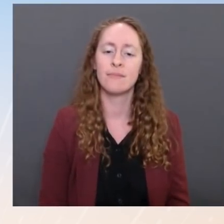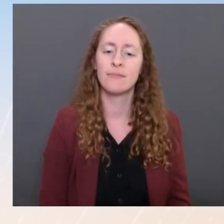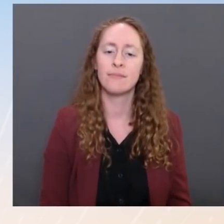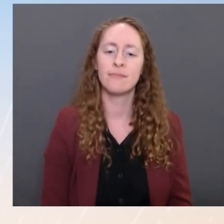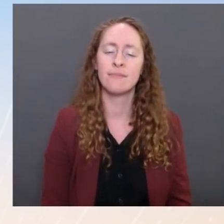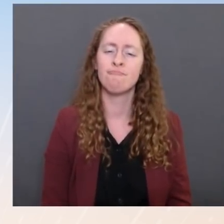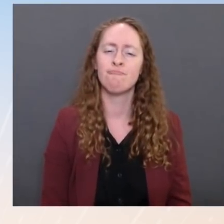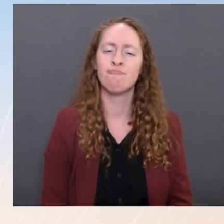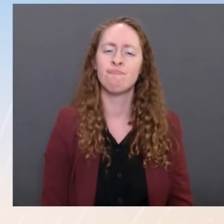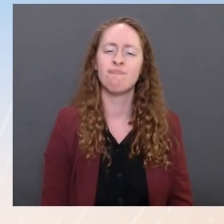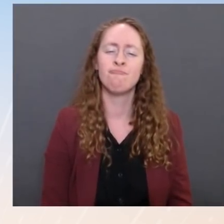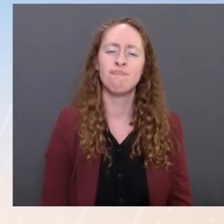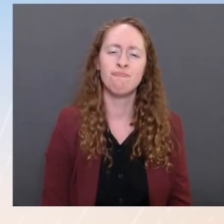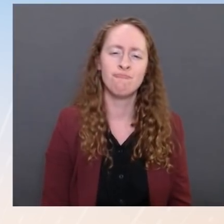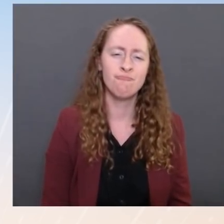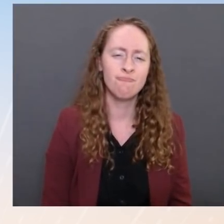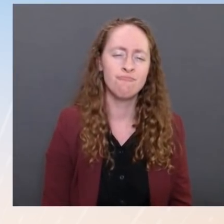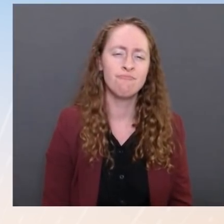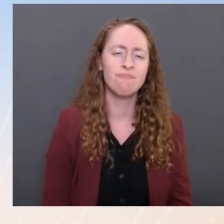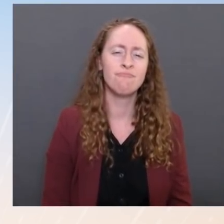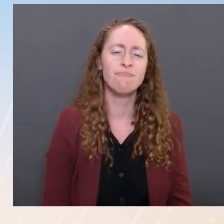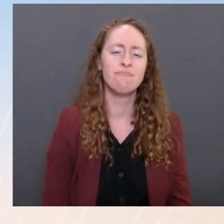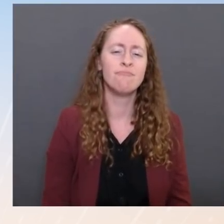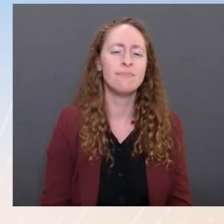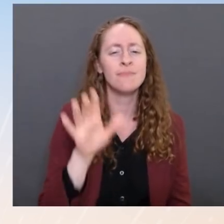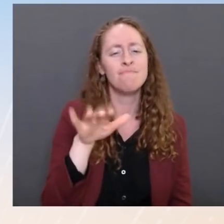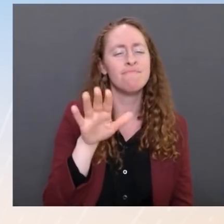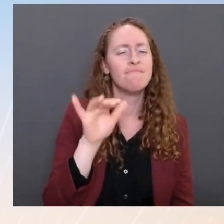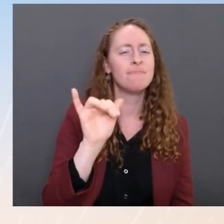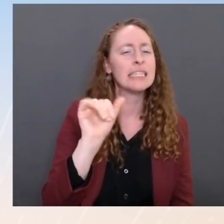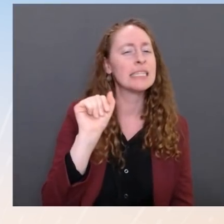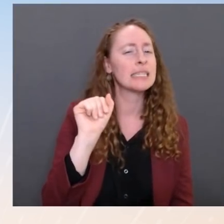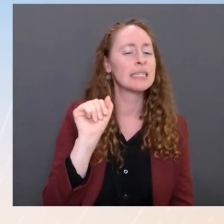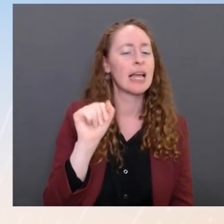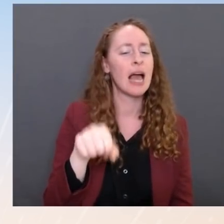you've heard what the Russians -- how they reacted to this.